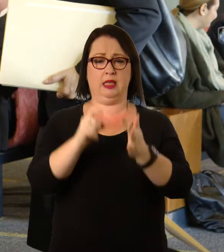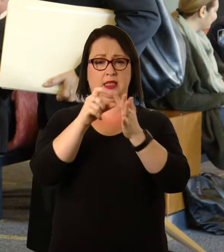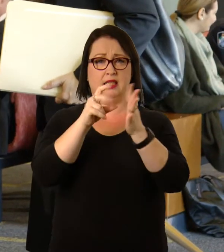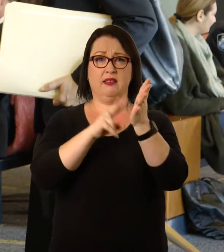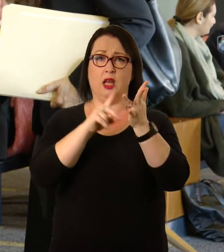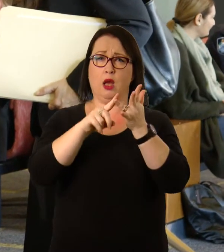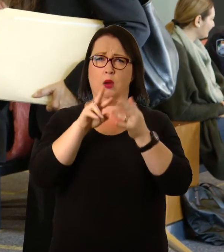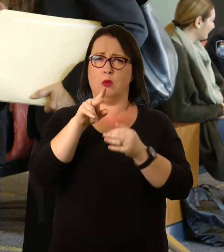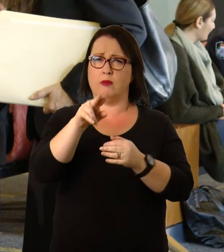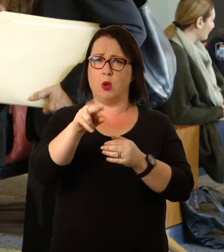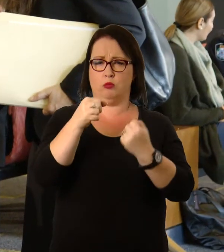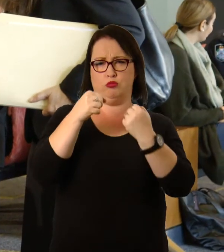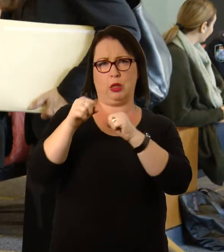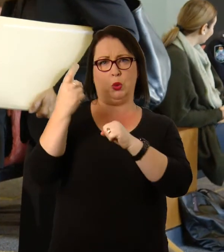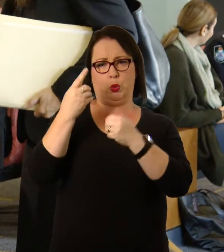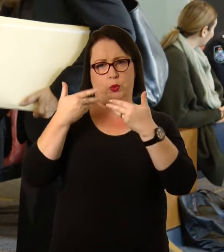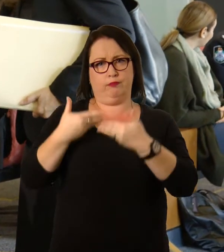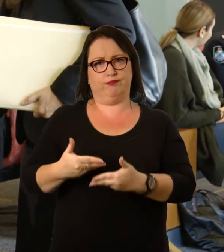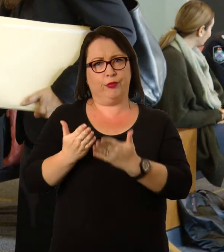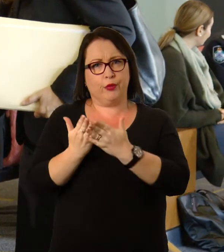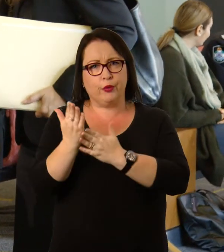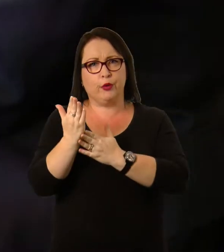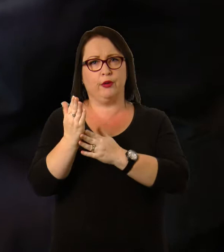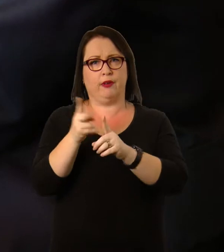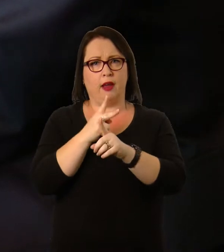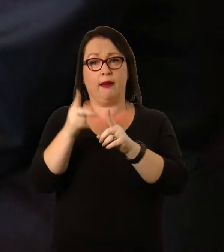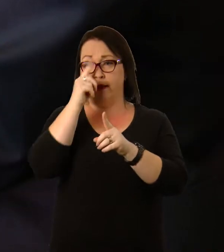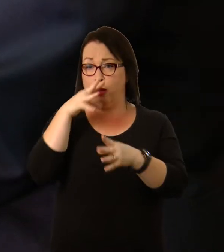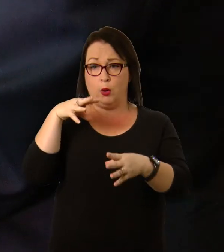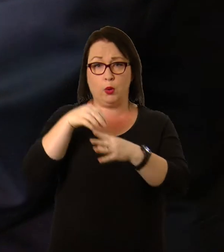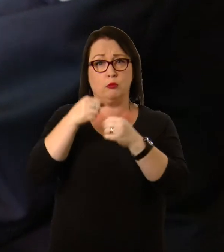Domestic Violence Orders are designed to protect the Aggrieved, and can include protection